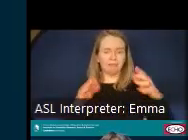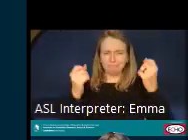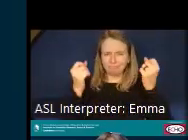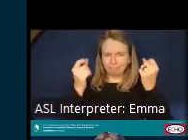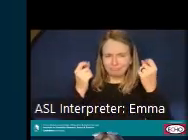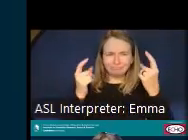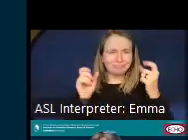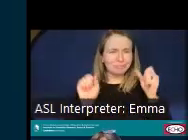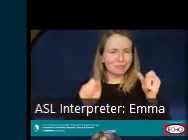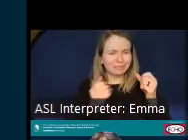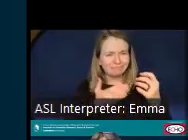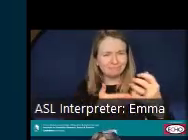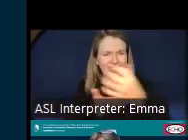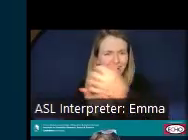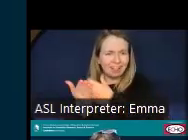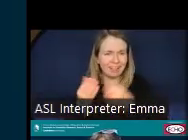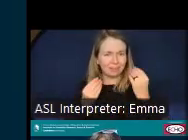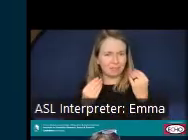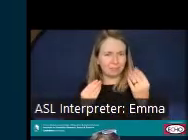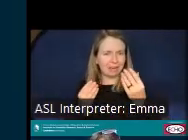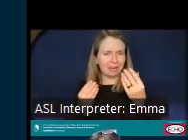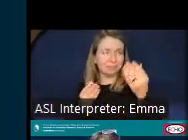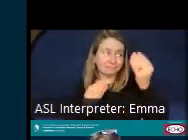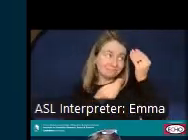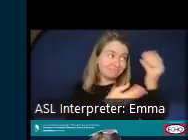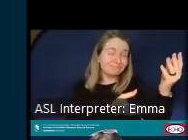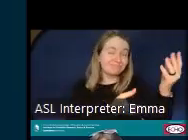the information back to our funders to share what is